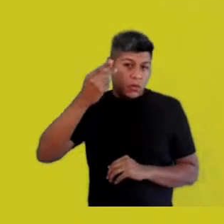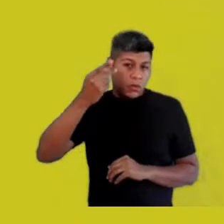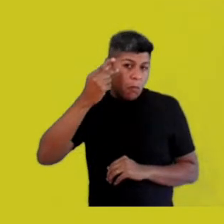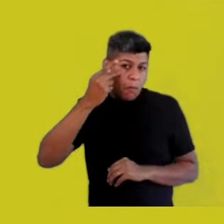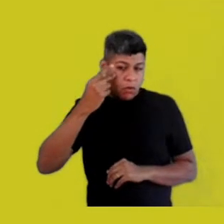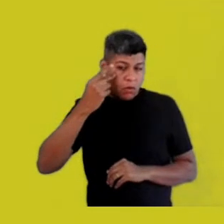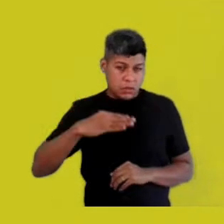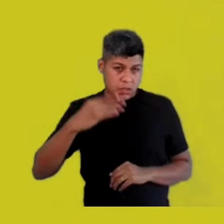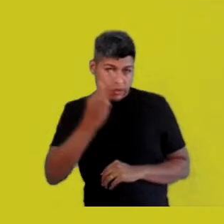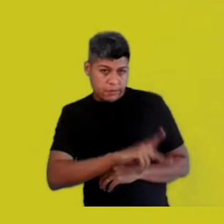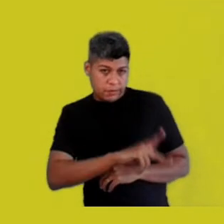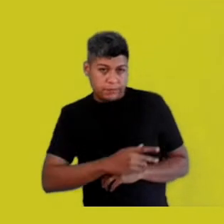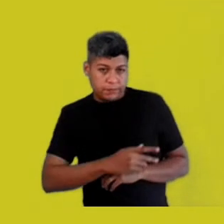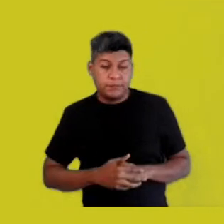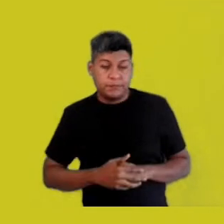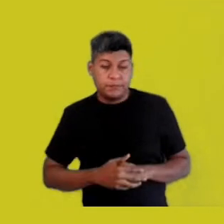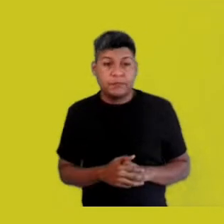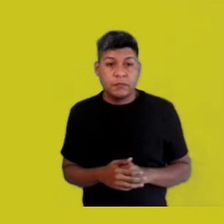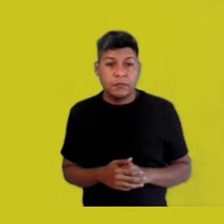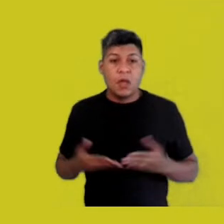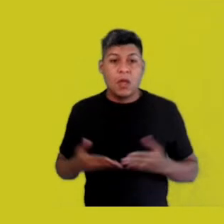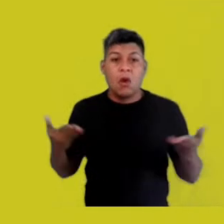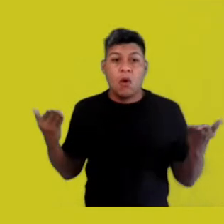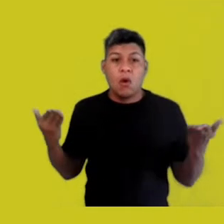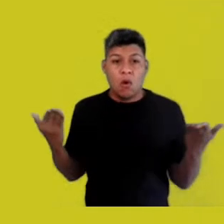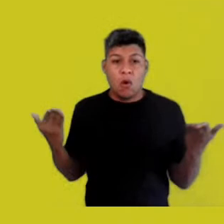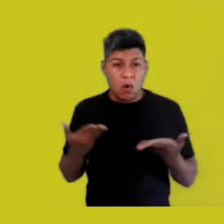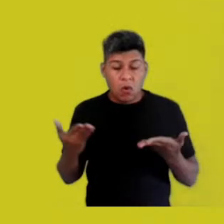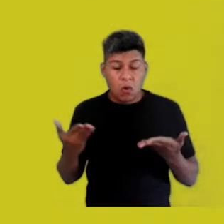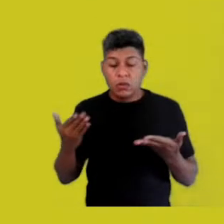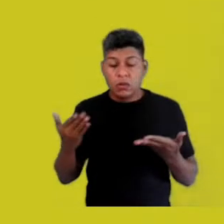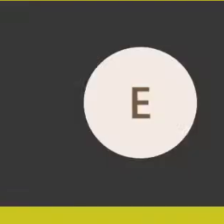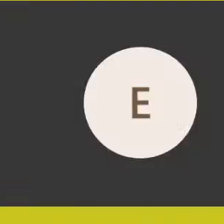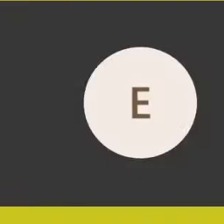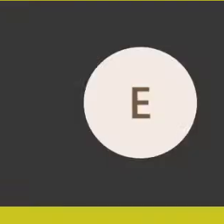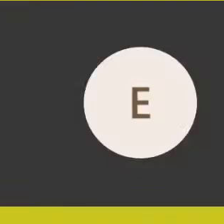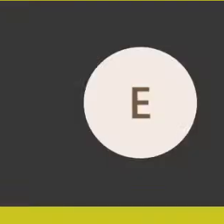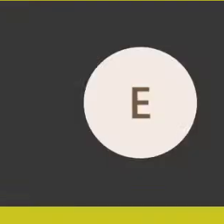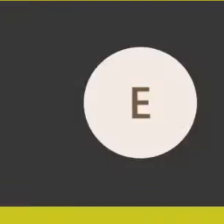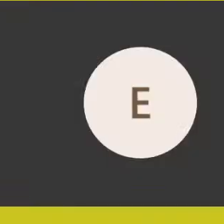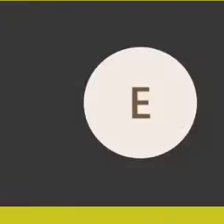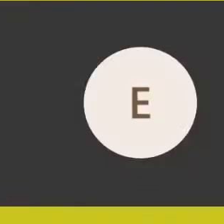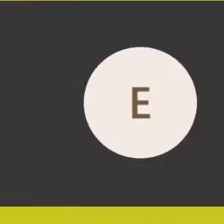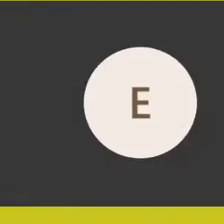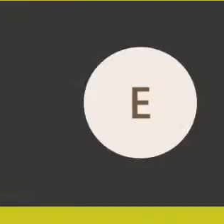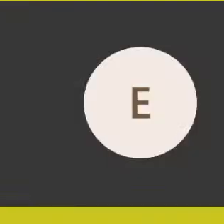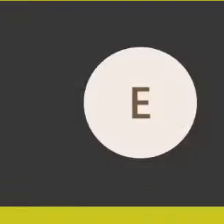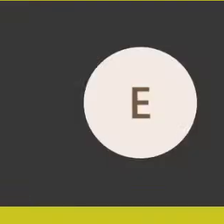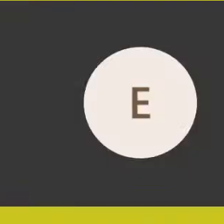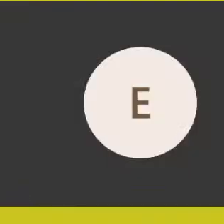And today, our illustrious guests, on this celebration day to us,